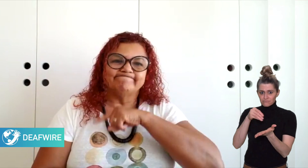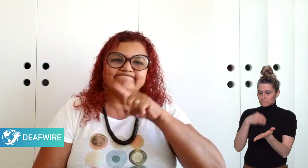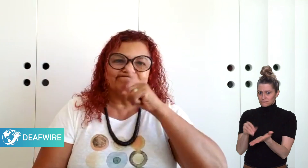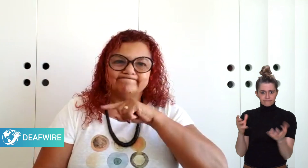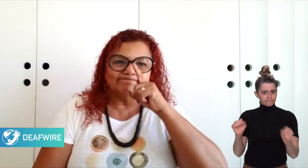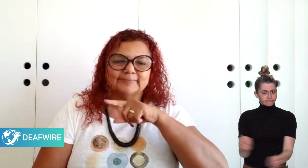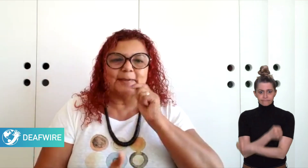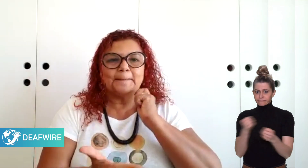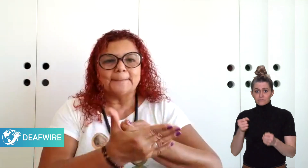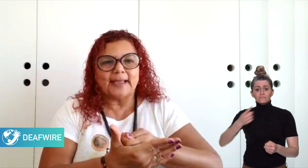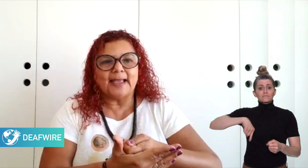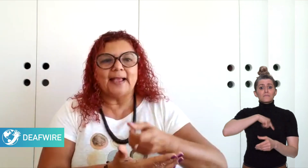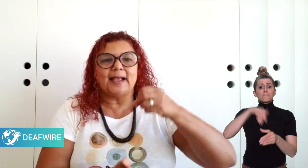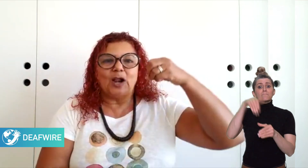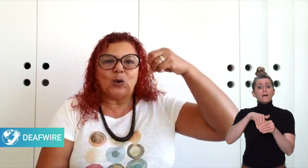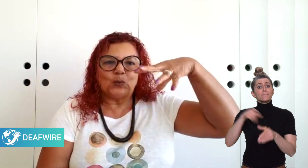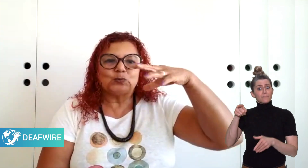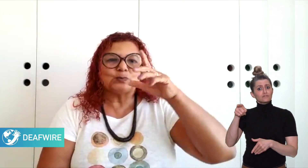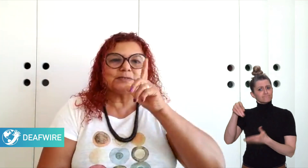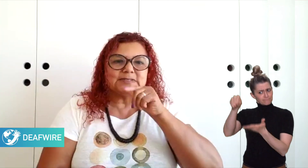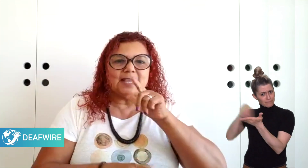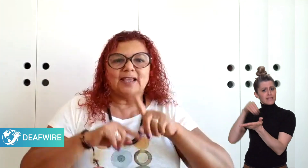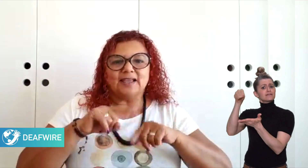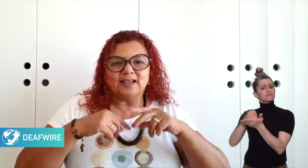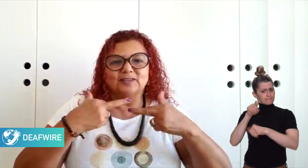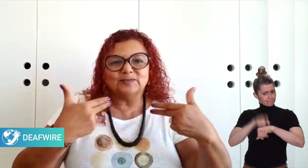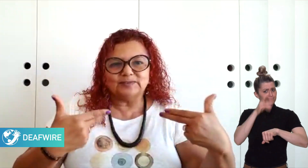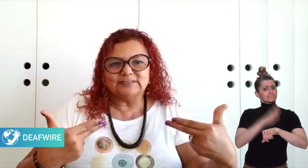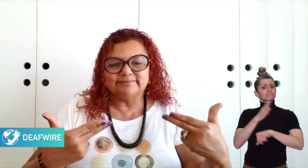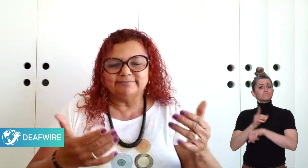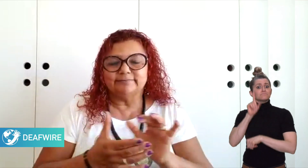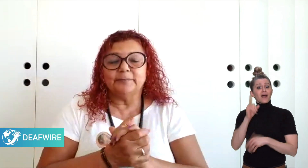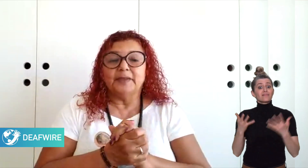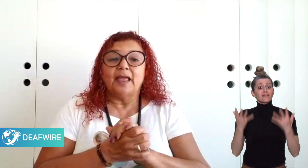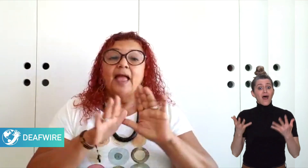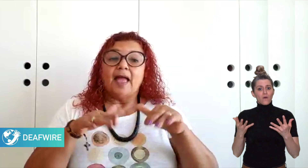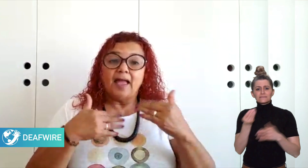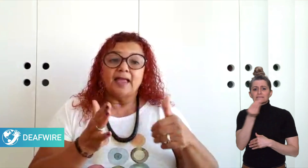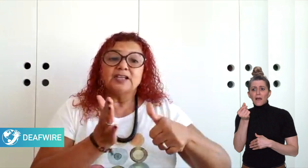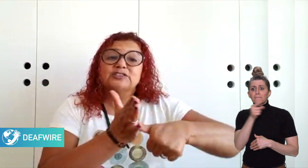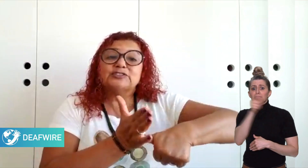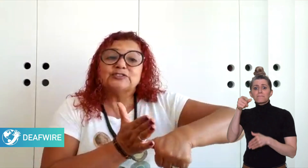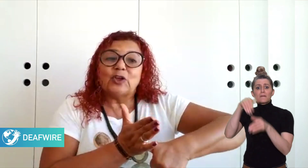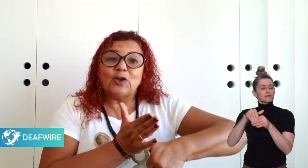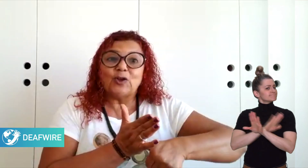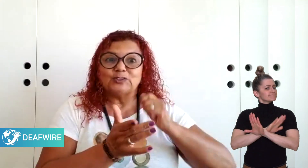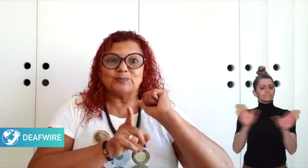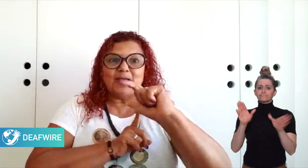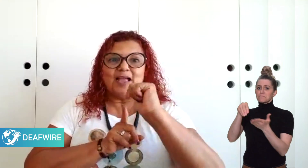We have missed some payments for utilities. Our members used